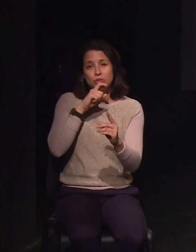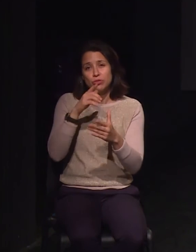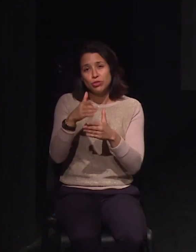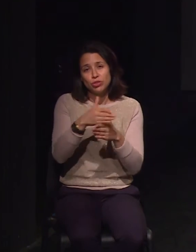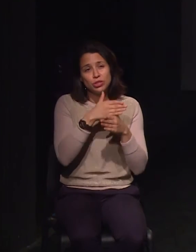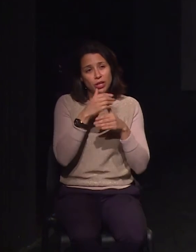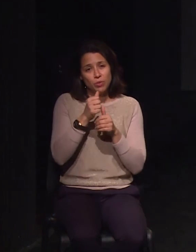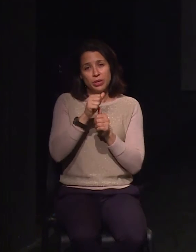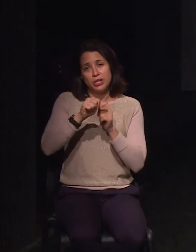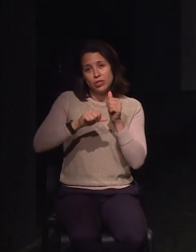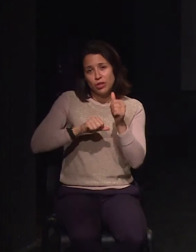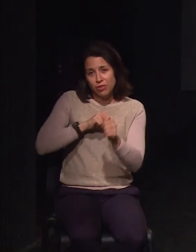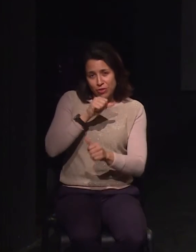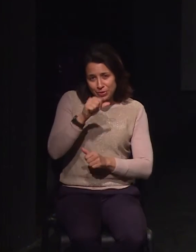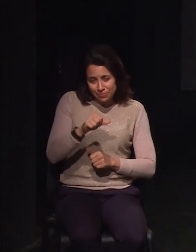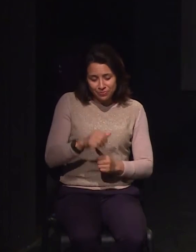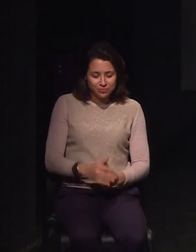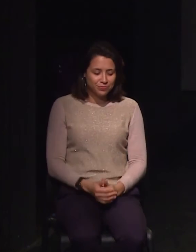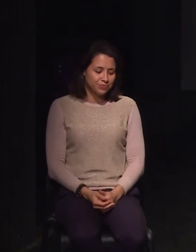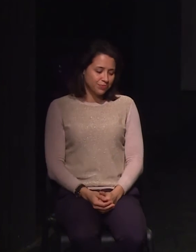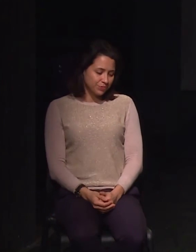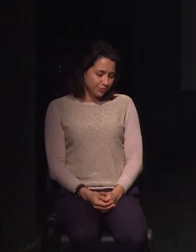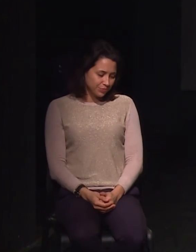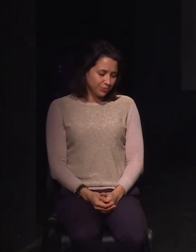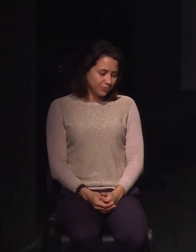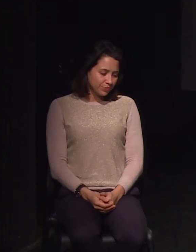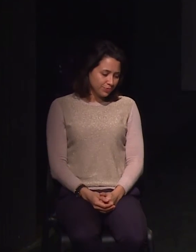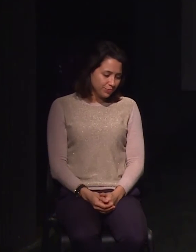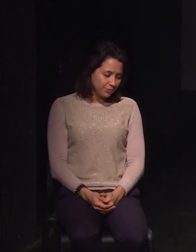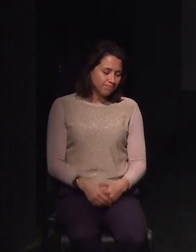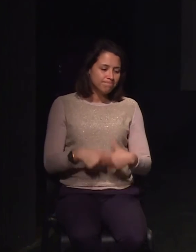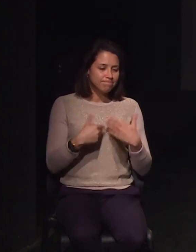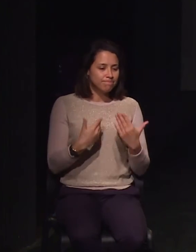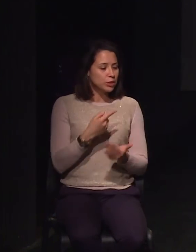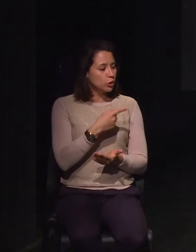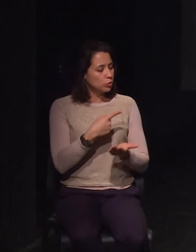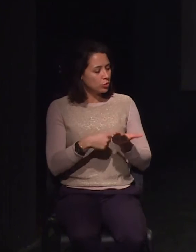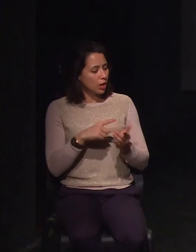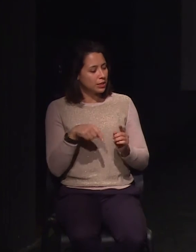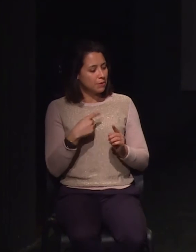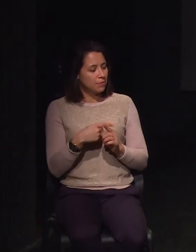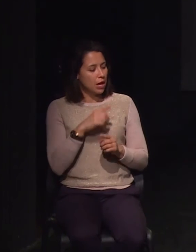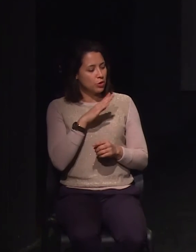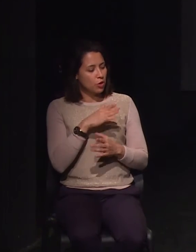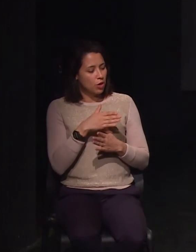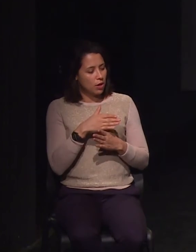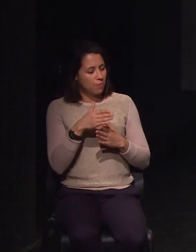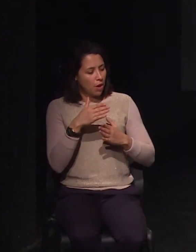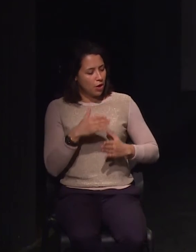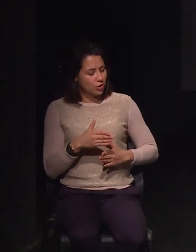But you can take that again, one more space, you talked about your partners in Detroit, where you do what you do.